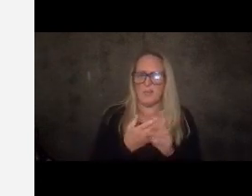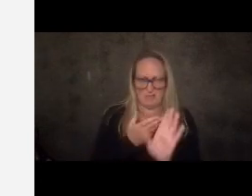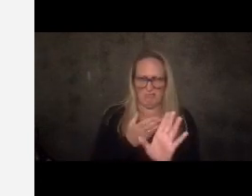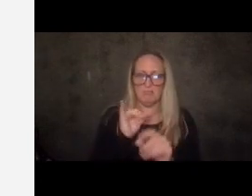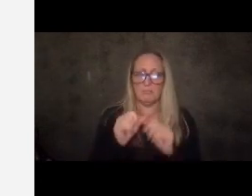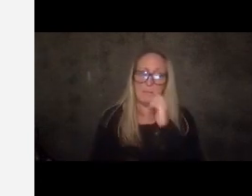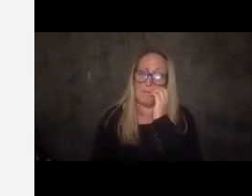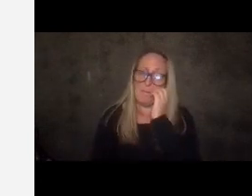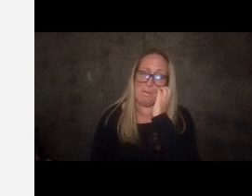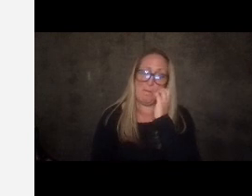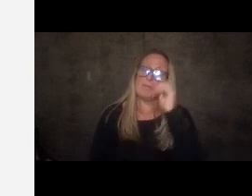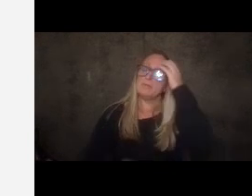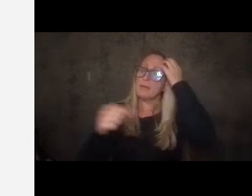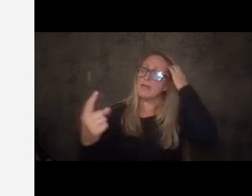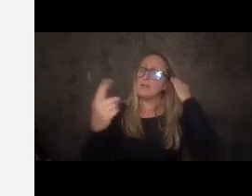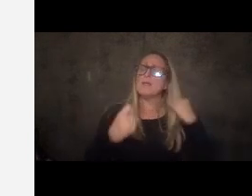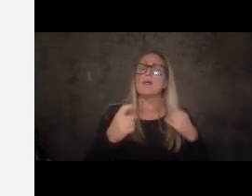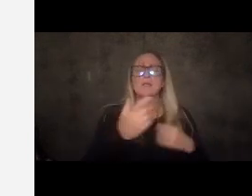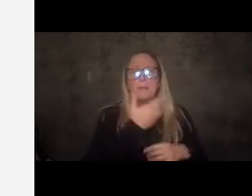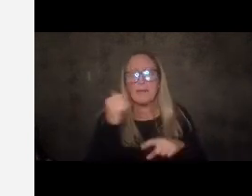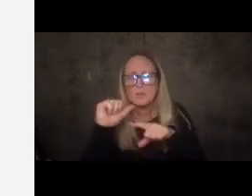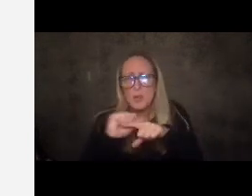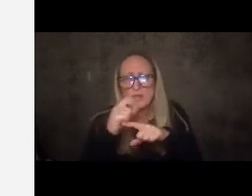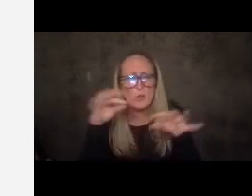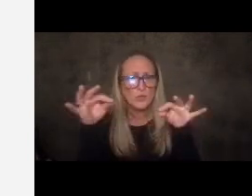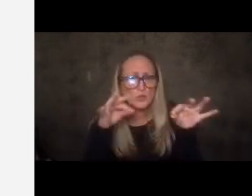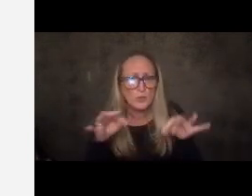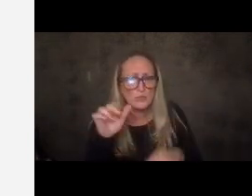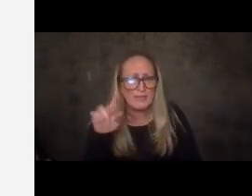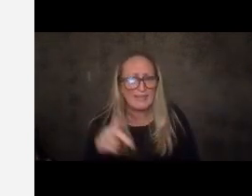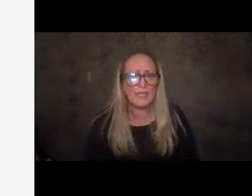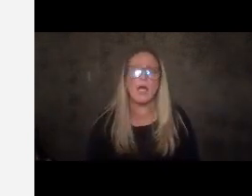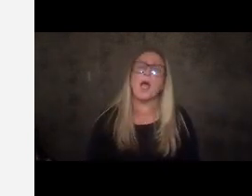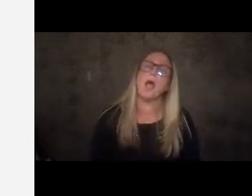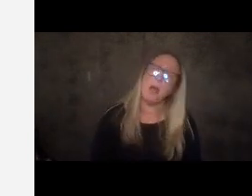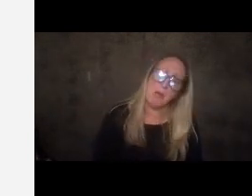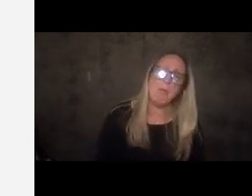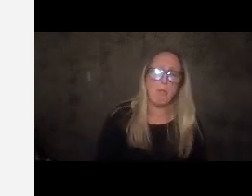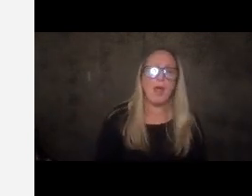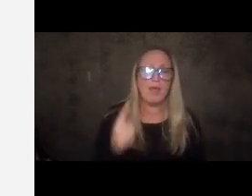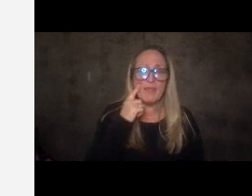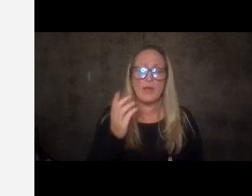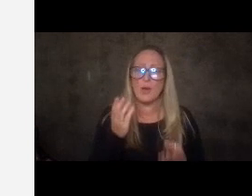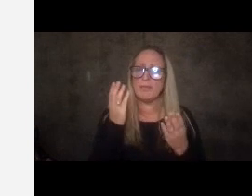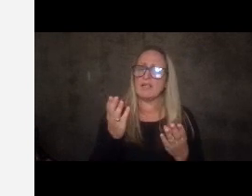And then someone else to ask is there a best practice for description link? I do think it recommends also inside the